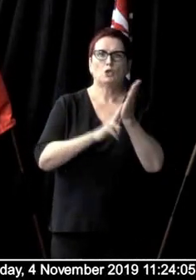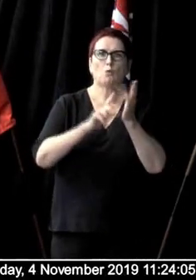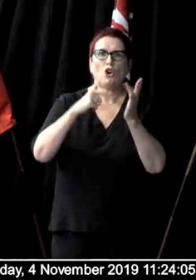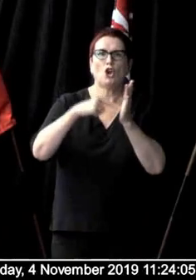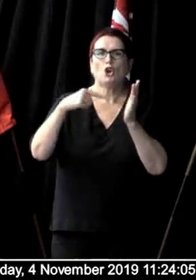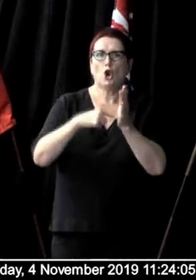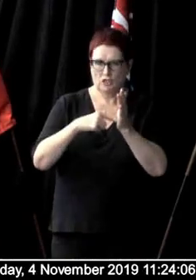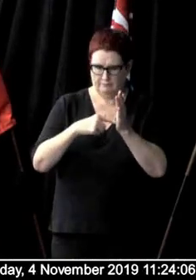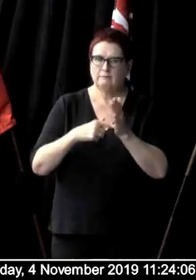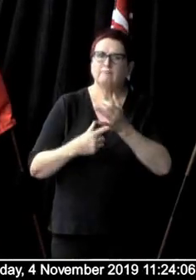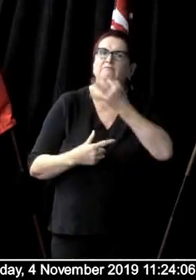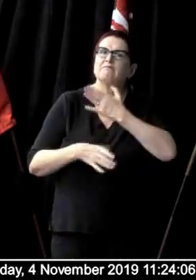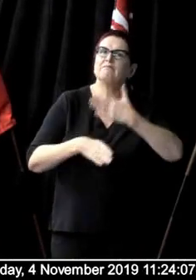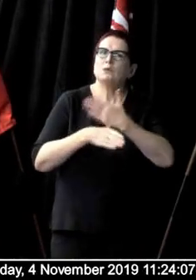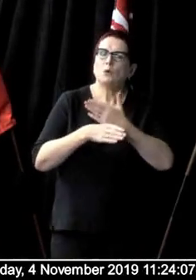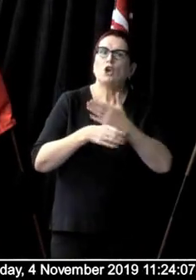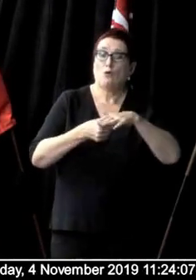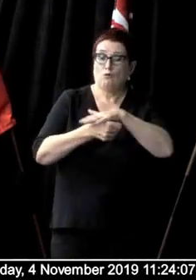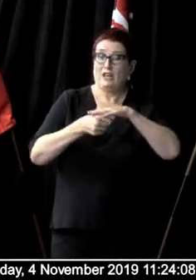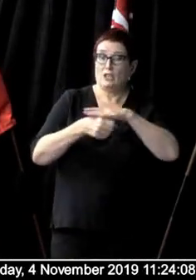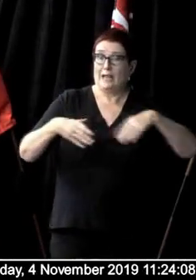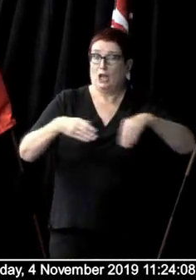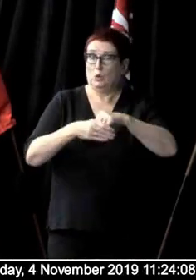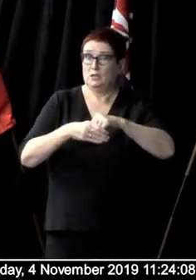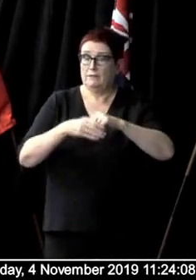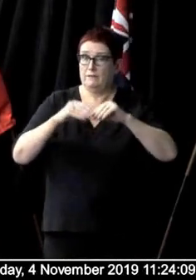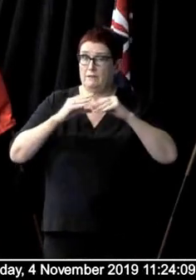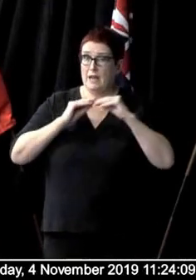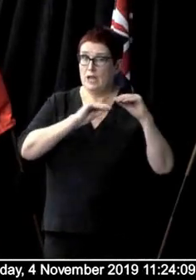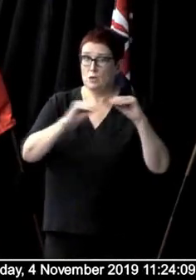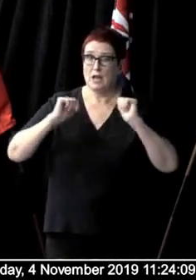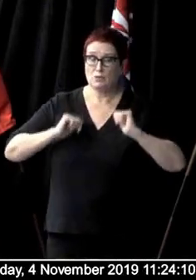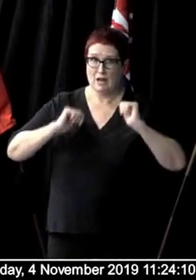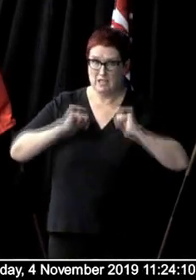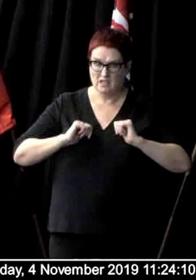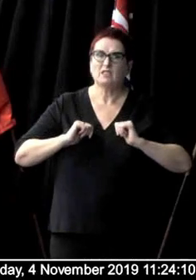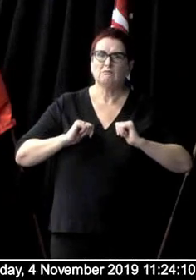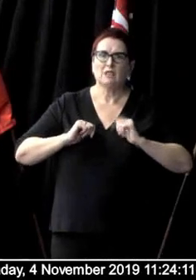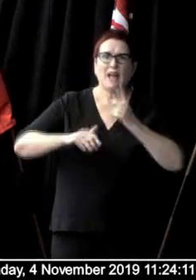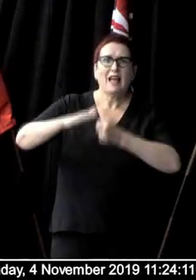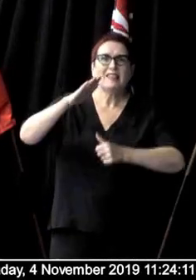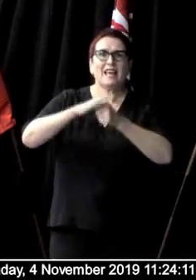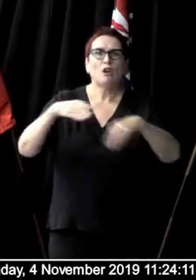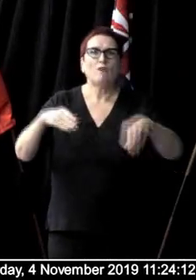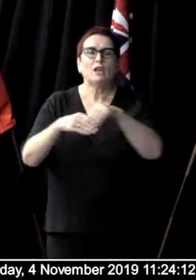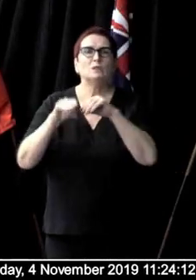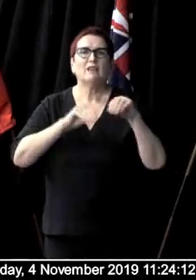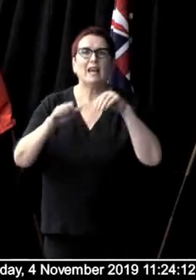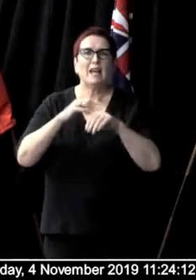of Special Education Services and Inclusion, her substantive position being Head of Inclusive Schooling at Thuringowa State High School.